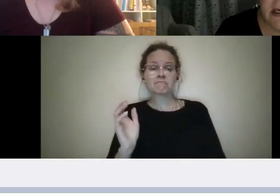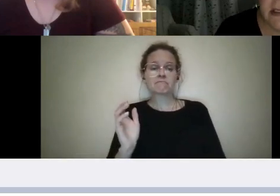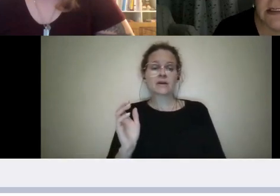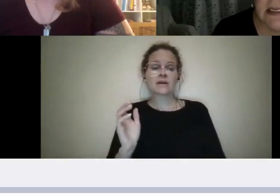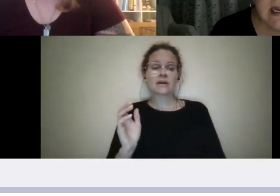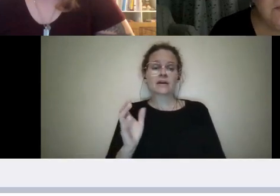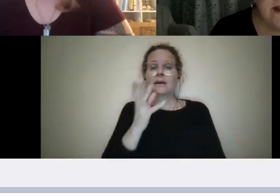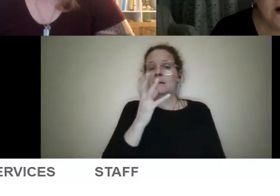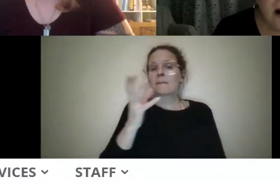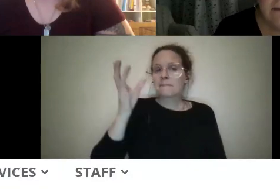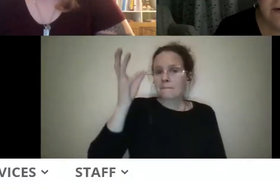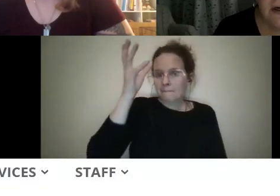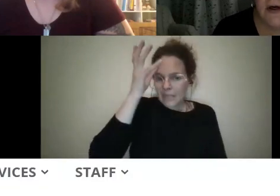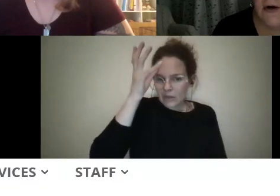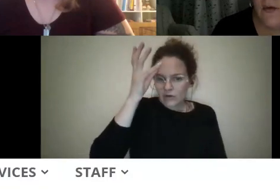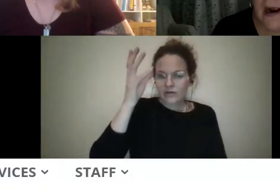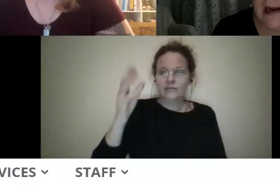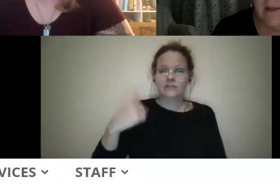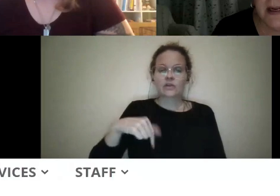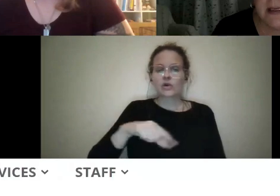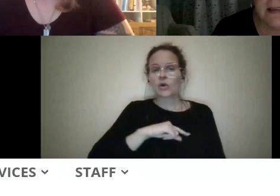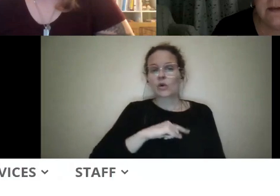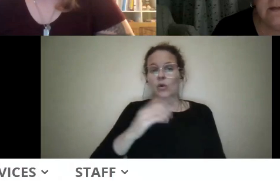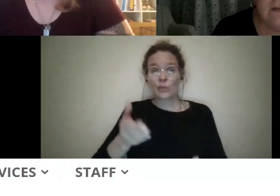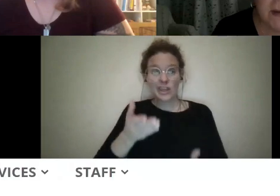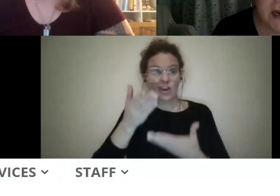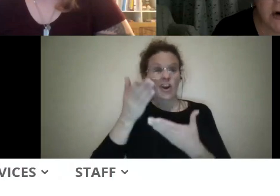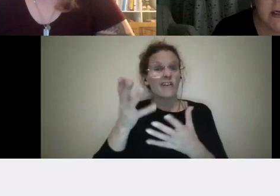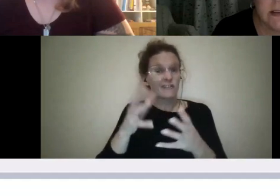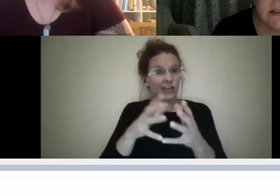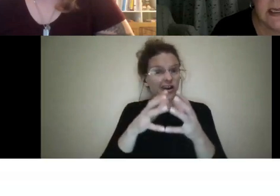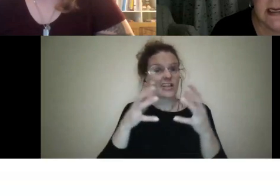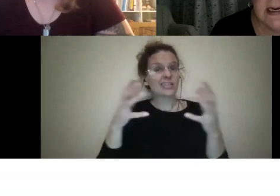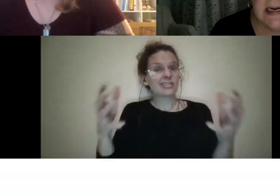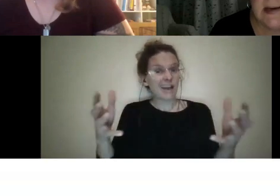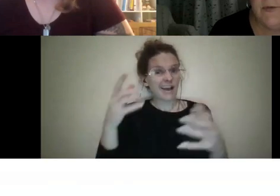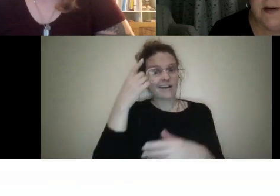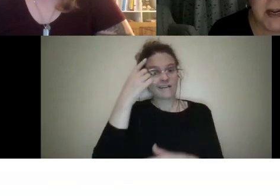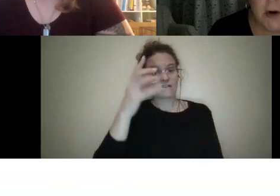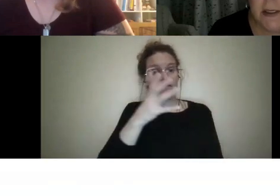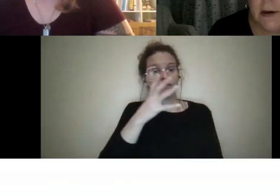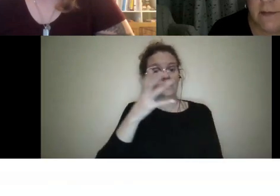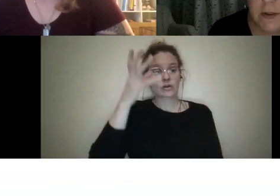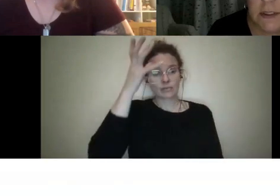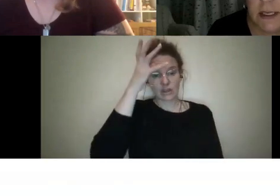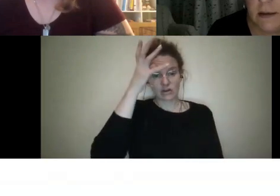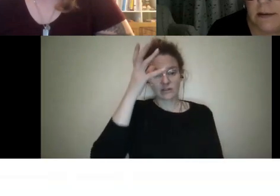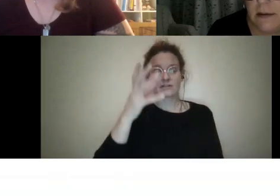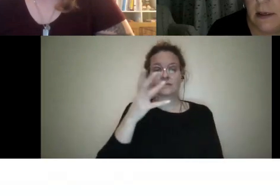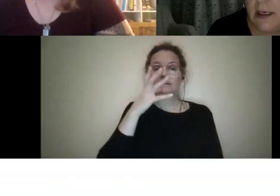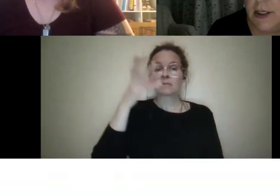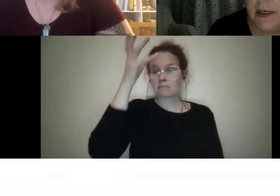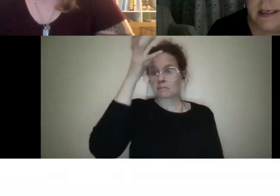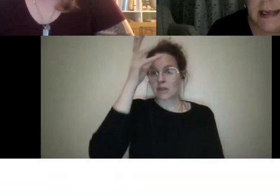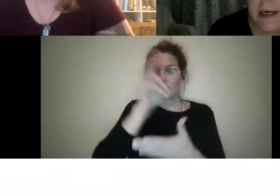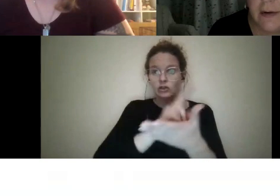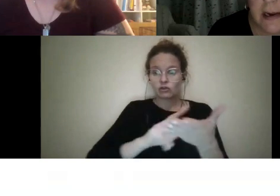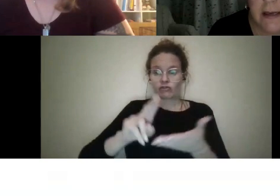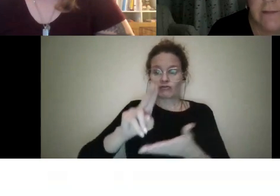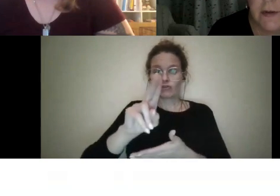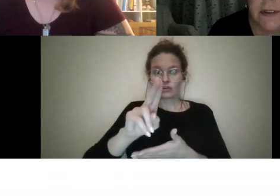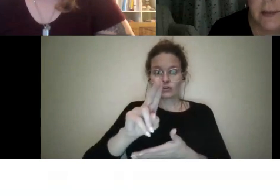parents. And we offer quite a bit for parents. We have Parent University and you can get credit for